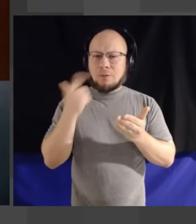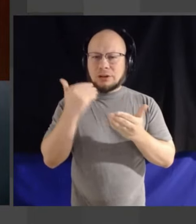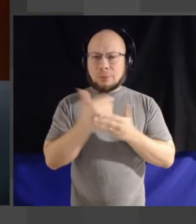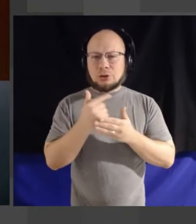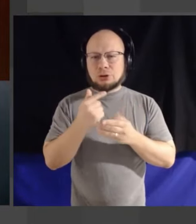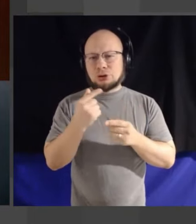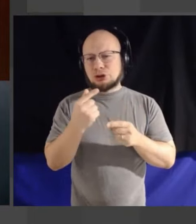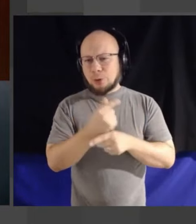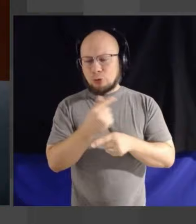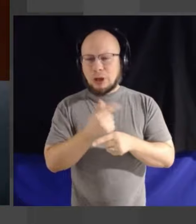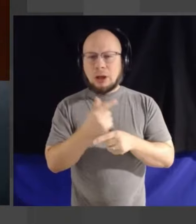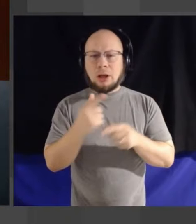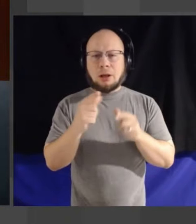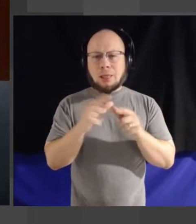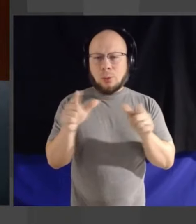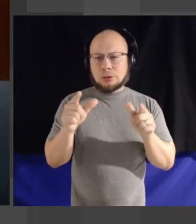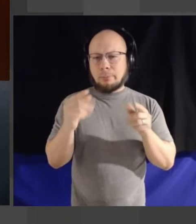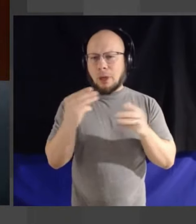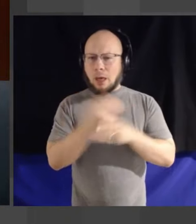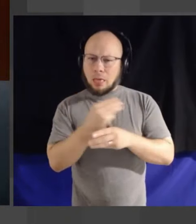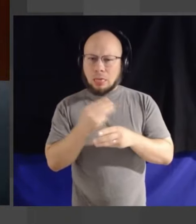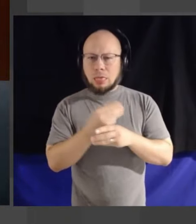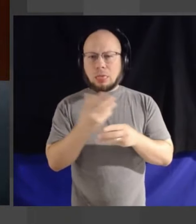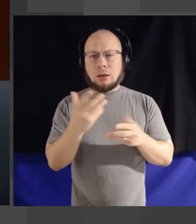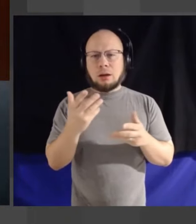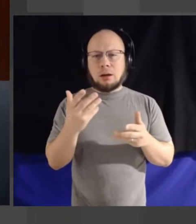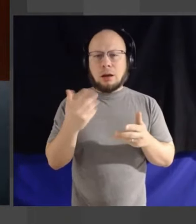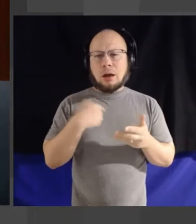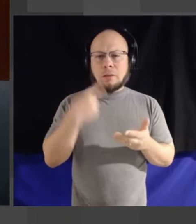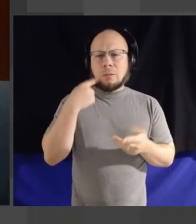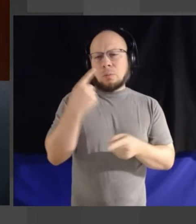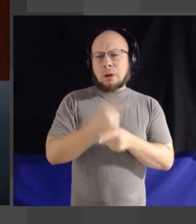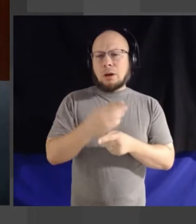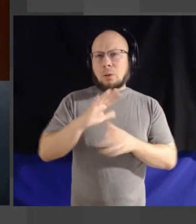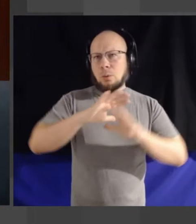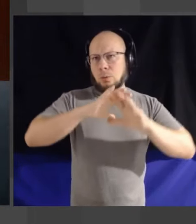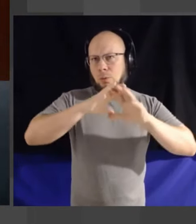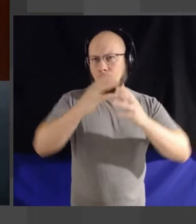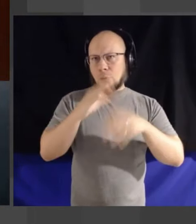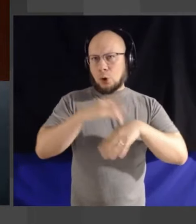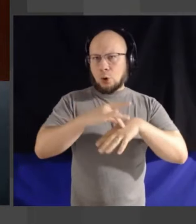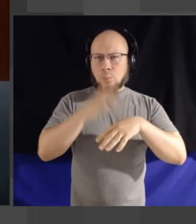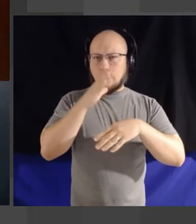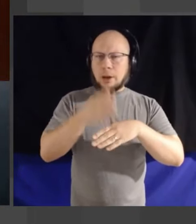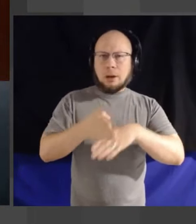TEACHES THEM THINGS LIKE GEOMETRY AND LANGUAGES AND MAPS.